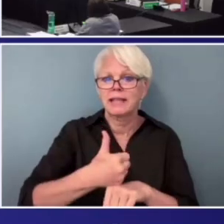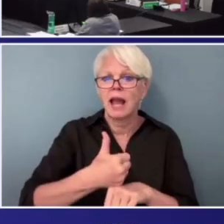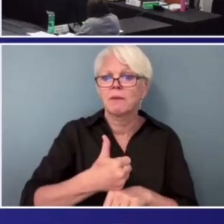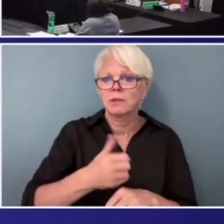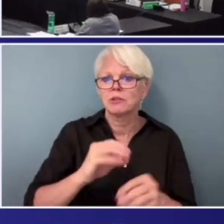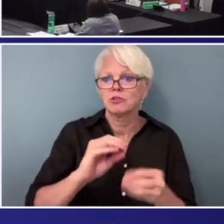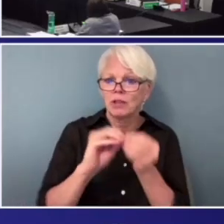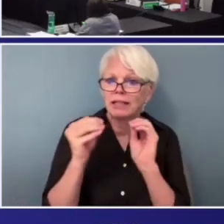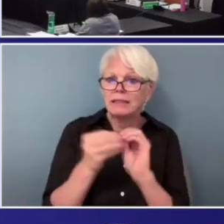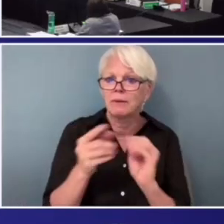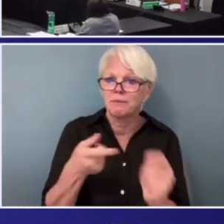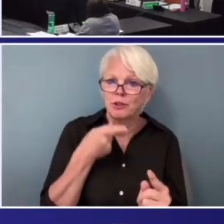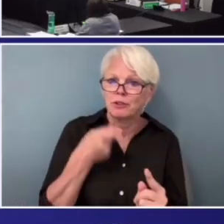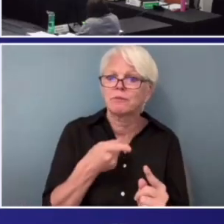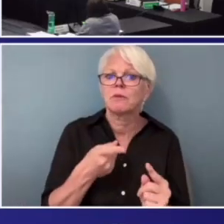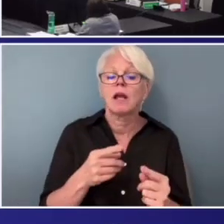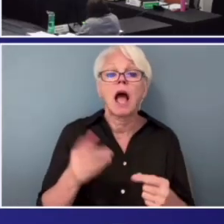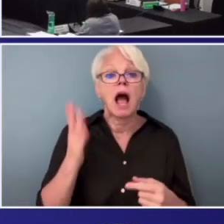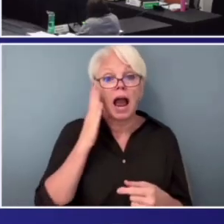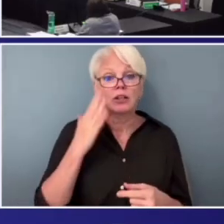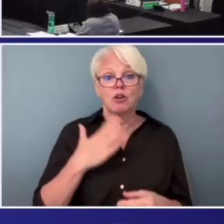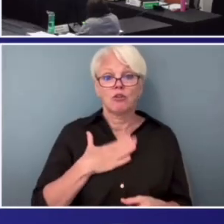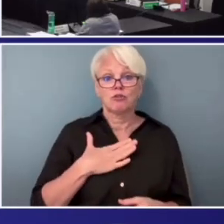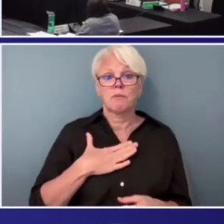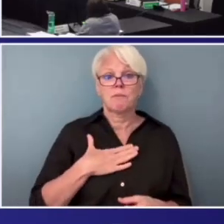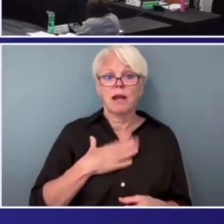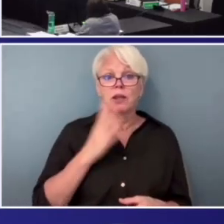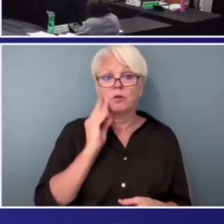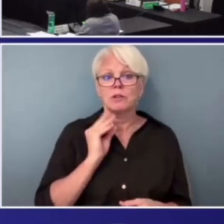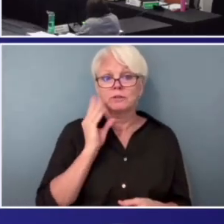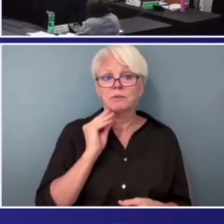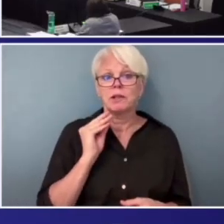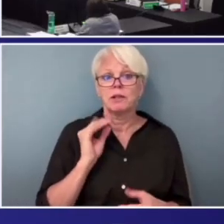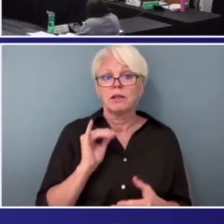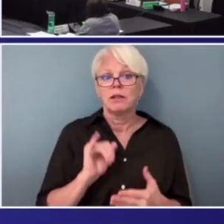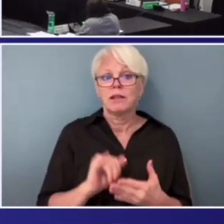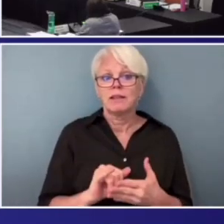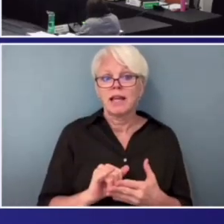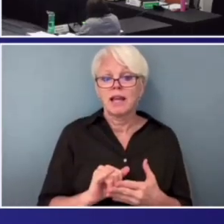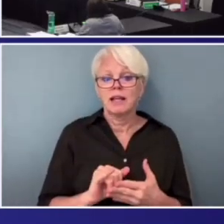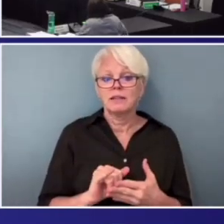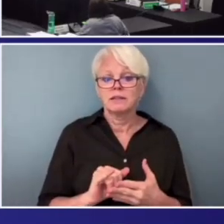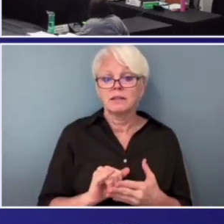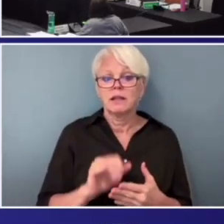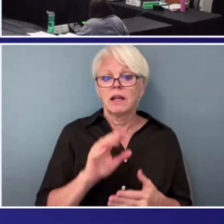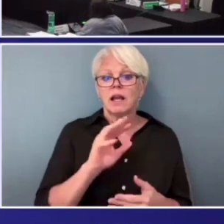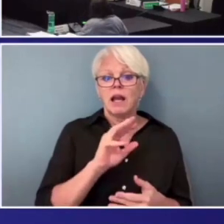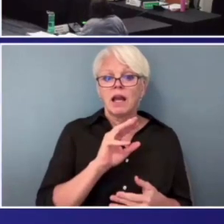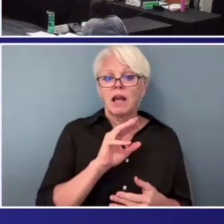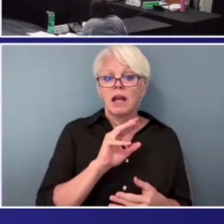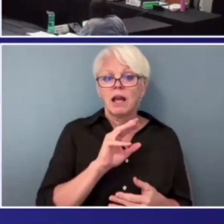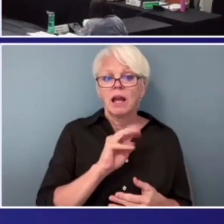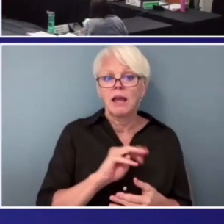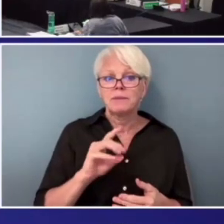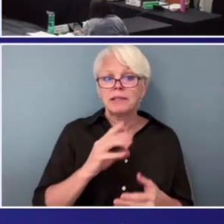experience, the MBA portion of my classes did have some overlap in my,